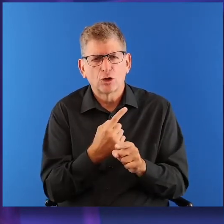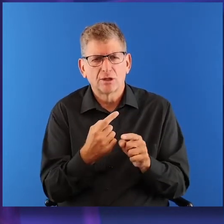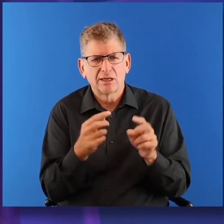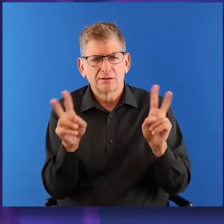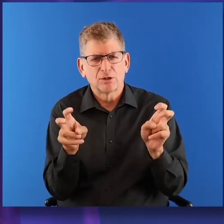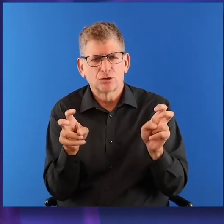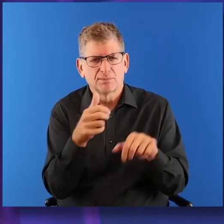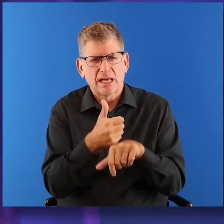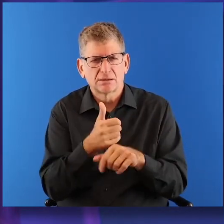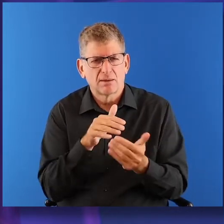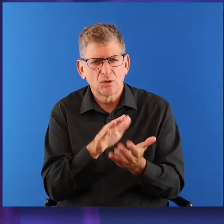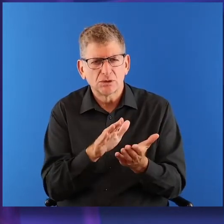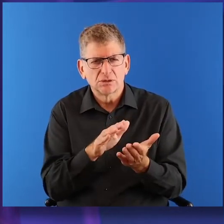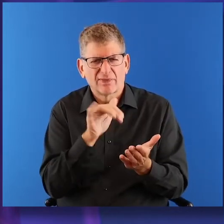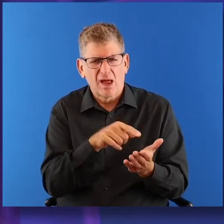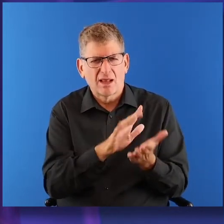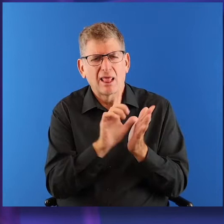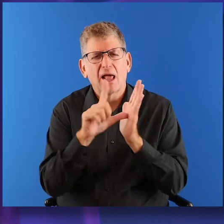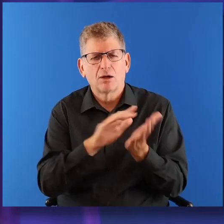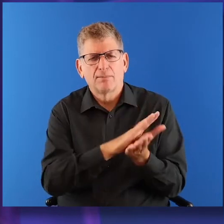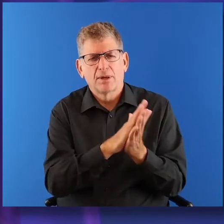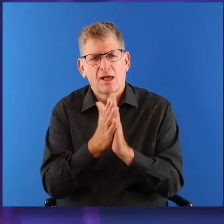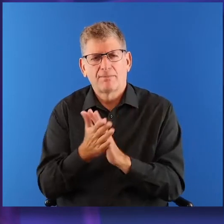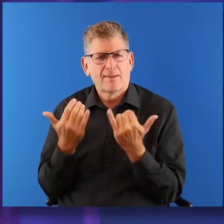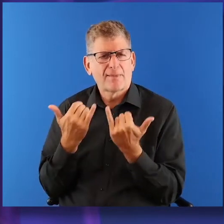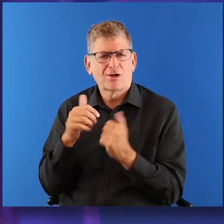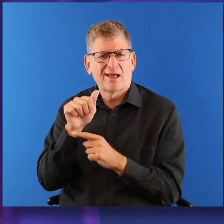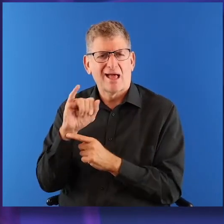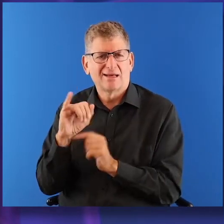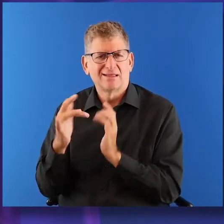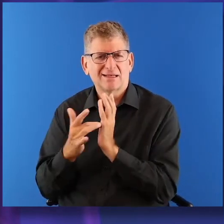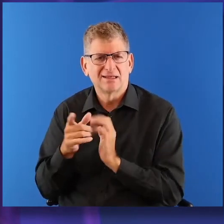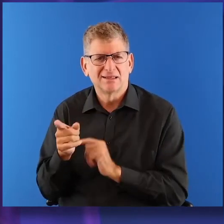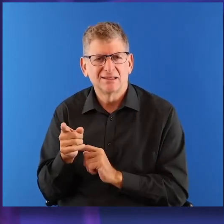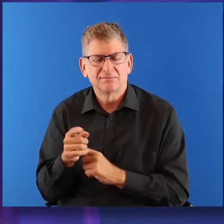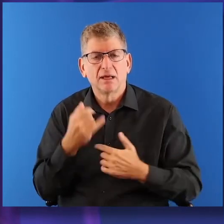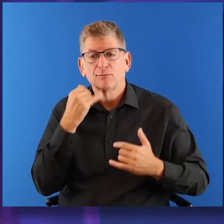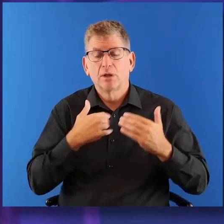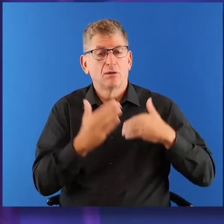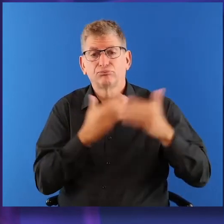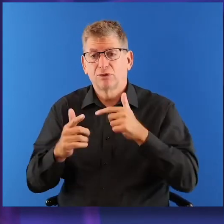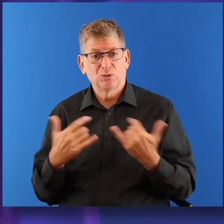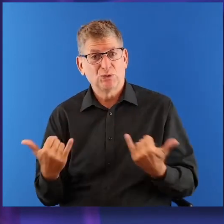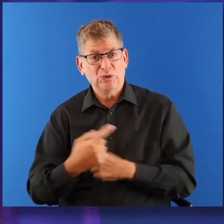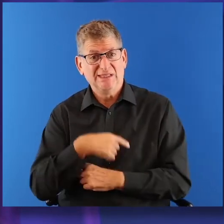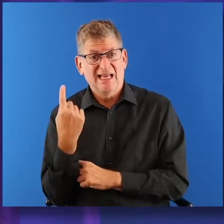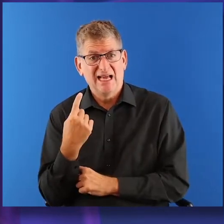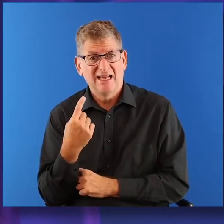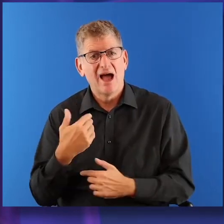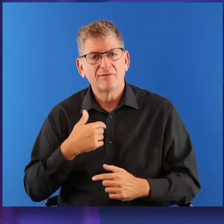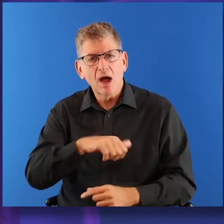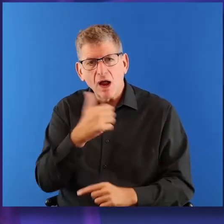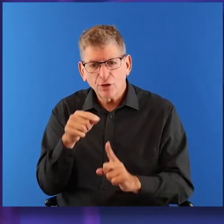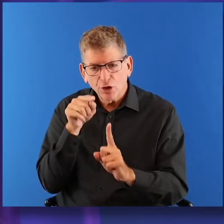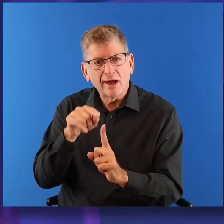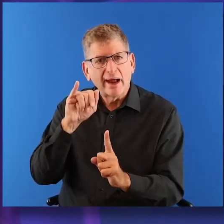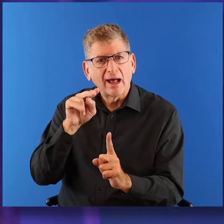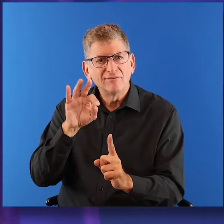This evolved eventually to modern AI techniques. If we fast forward to today, we're at another inflection point.